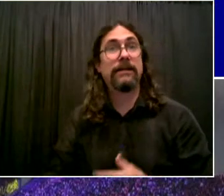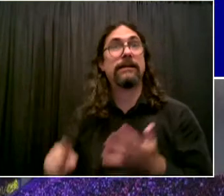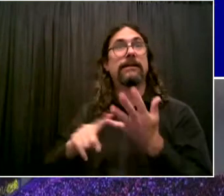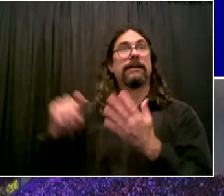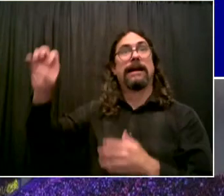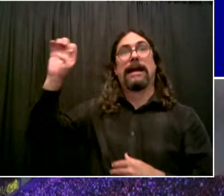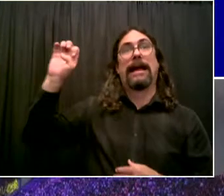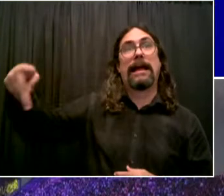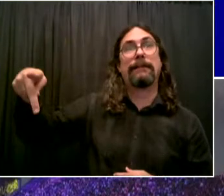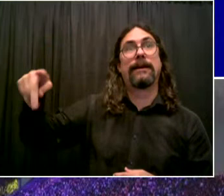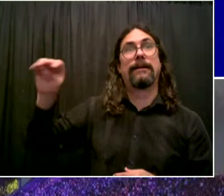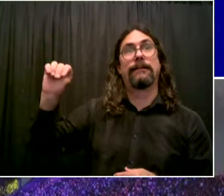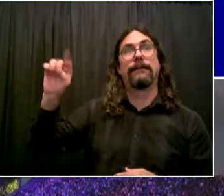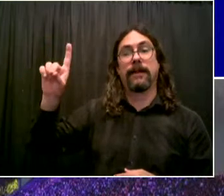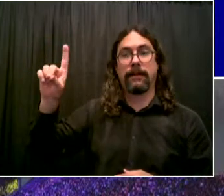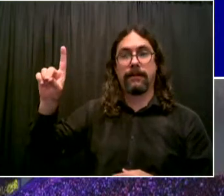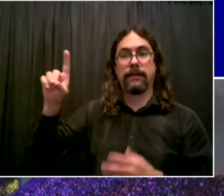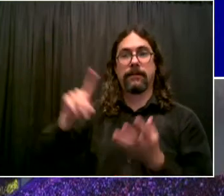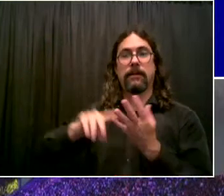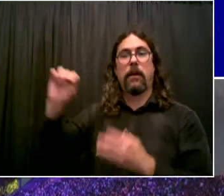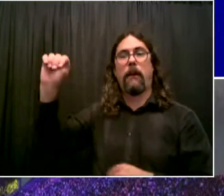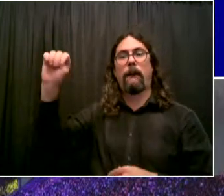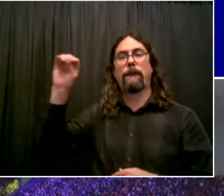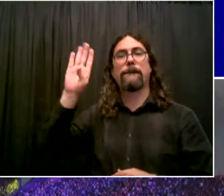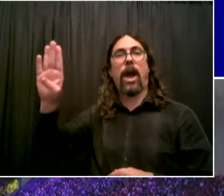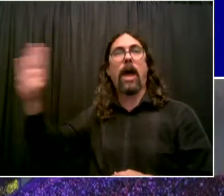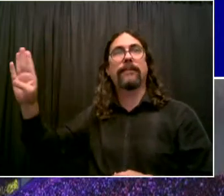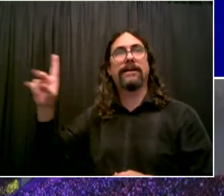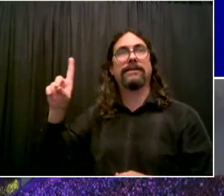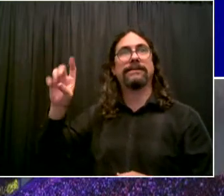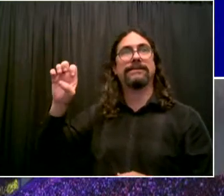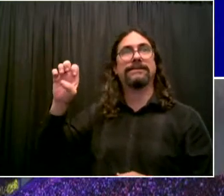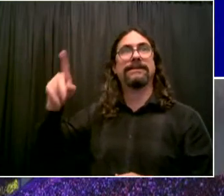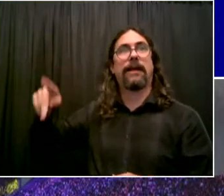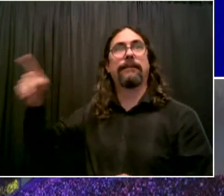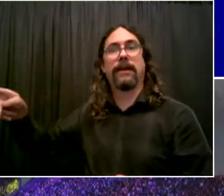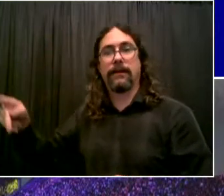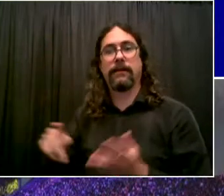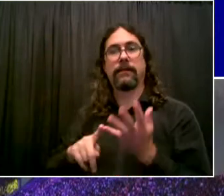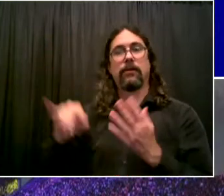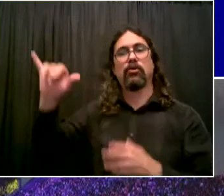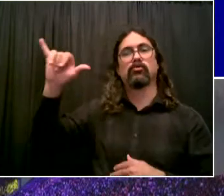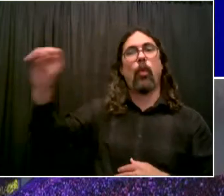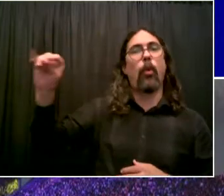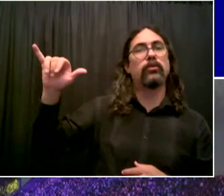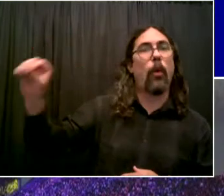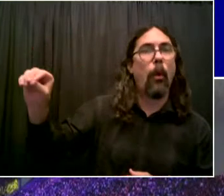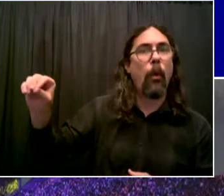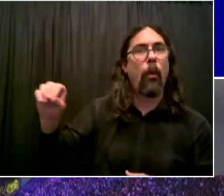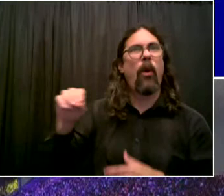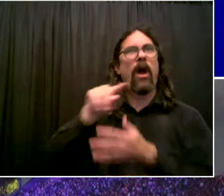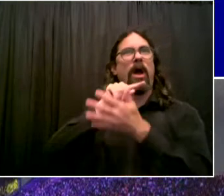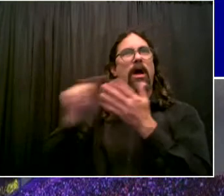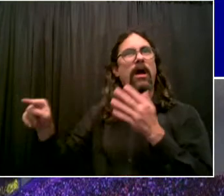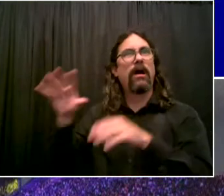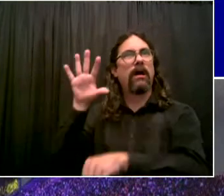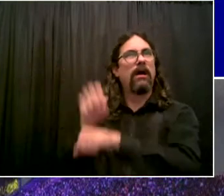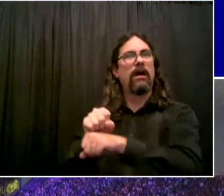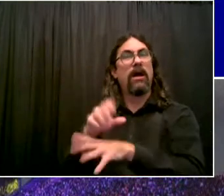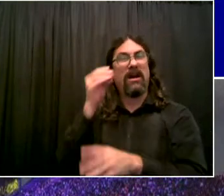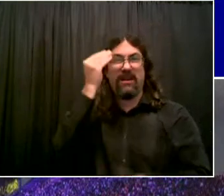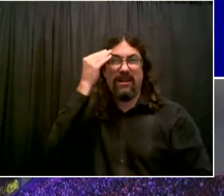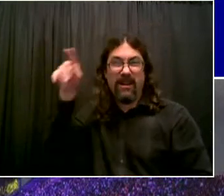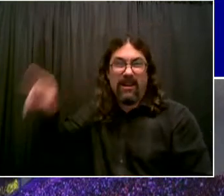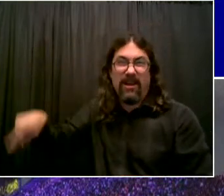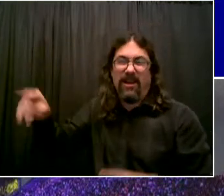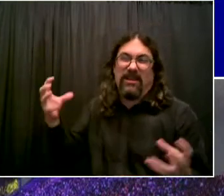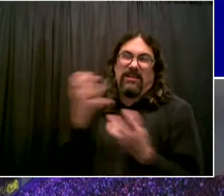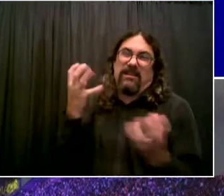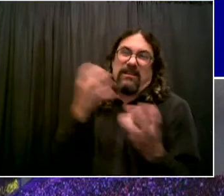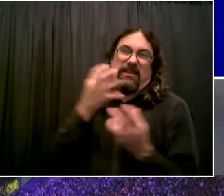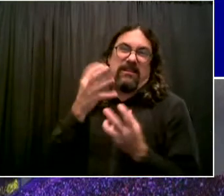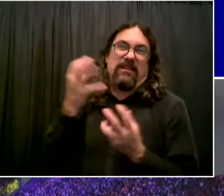KID AND PLAY, MOB